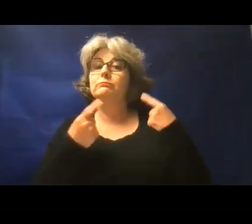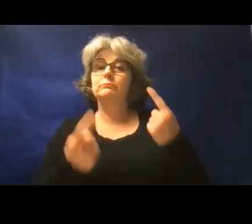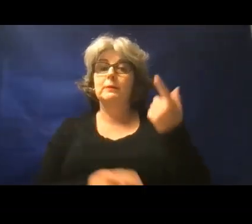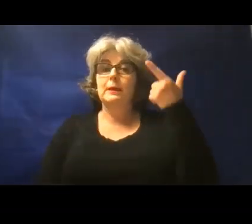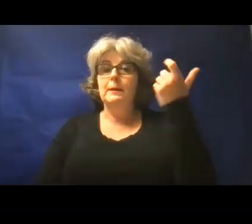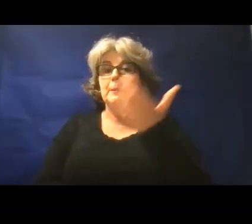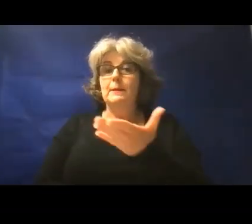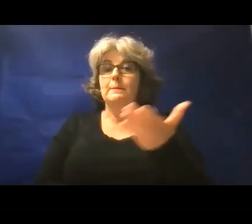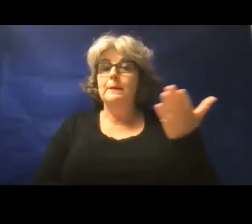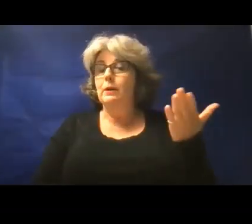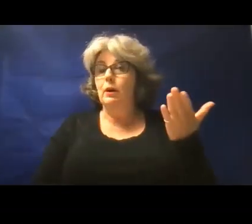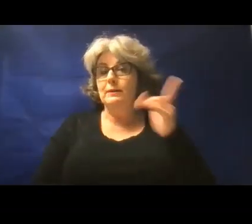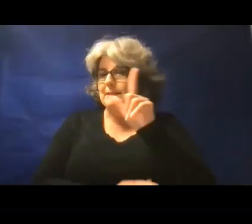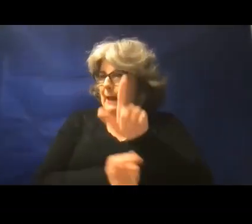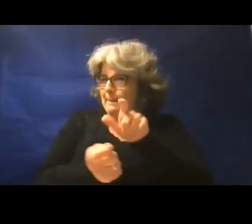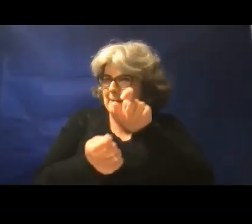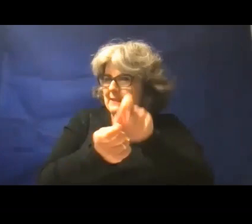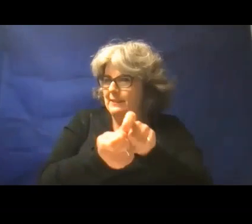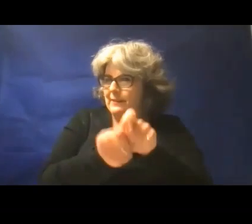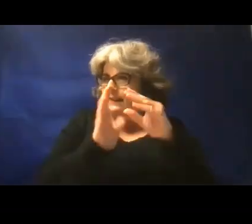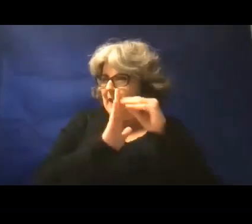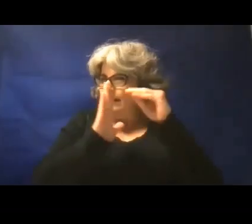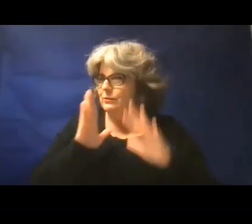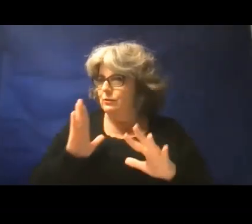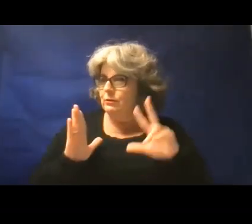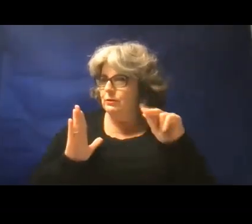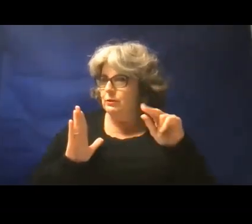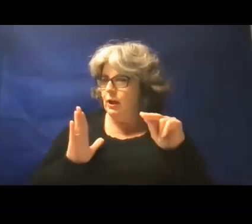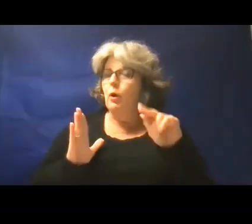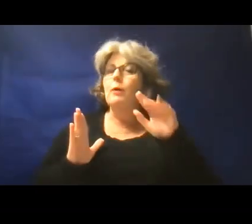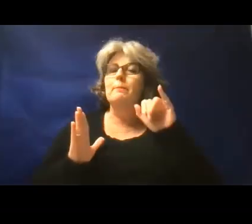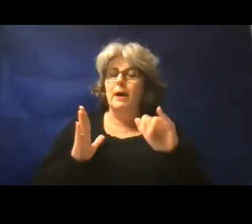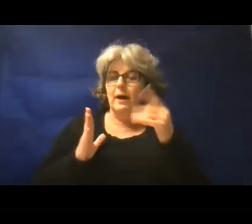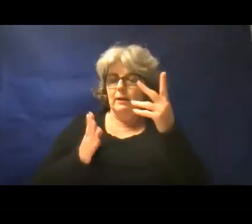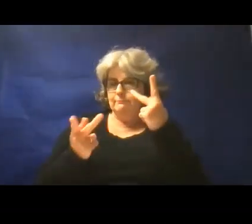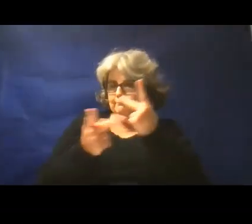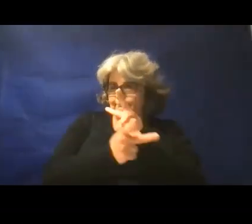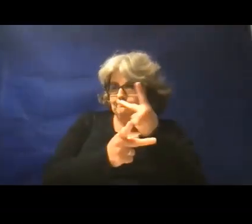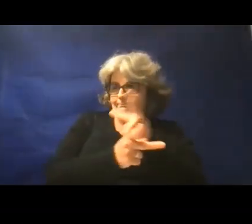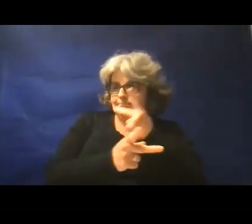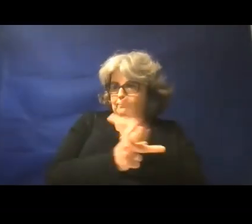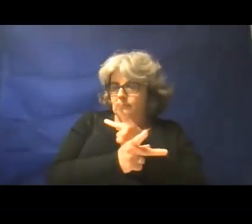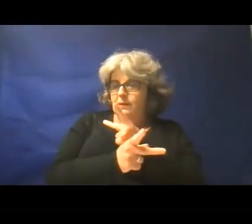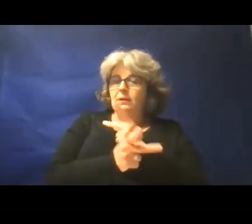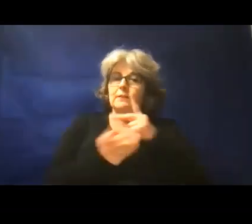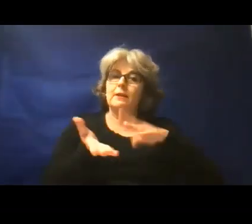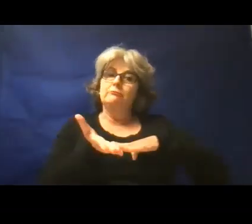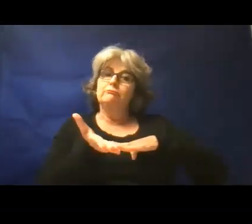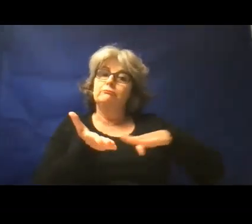aiming specifically at students you can take into account how those exemptions might play